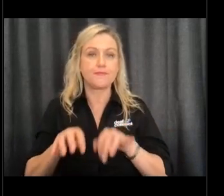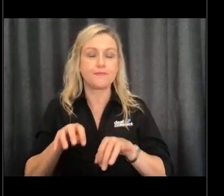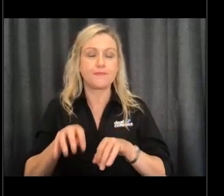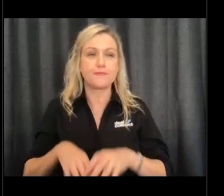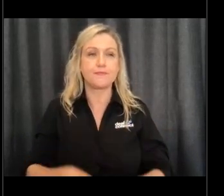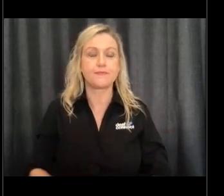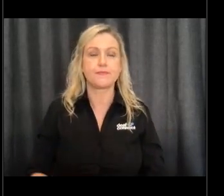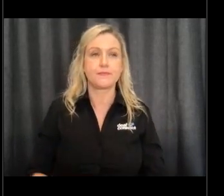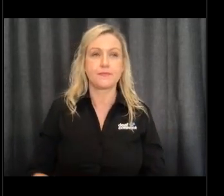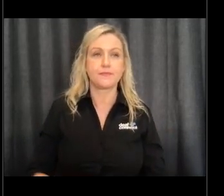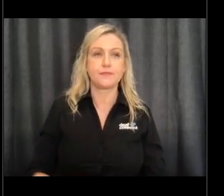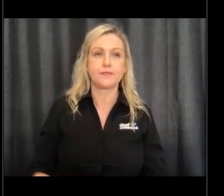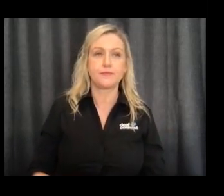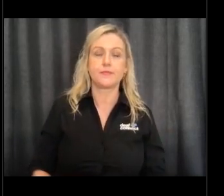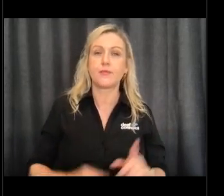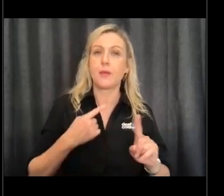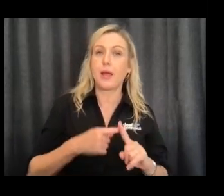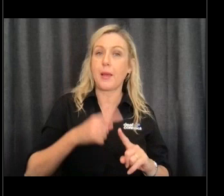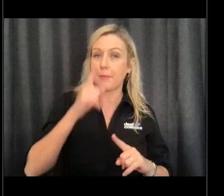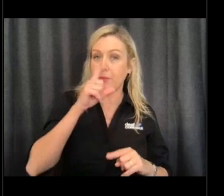Paul you said people can get in touch with help on these delays.